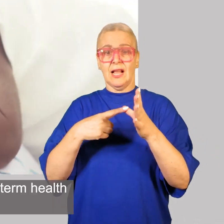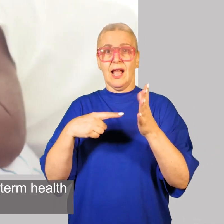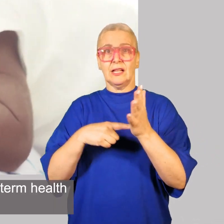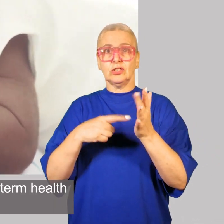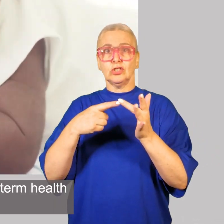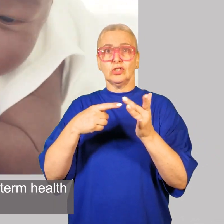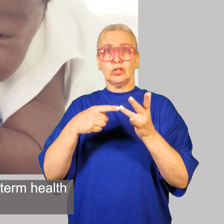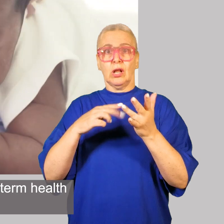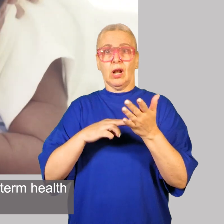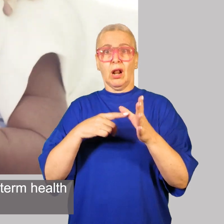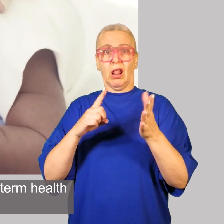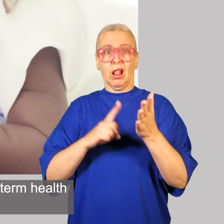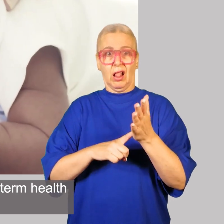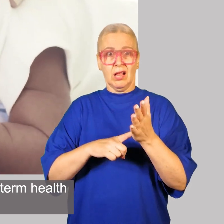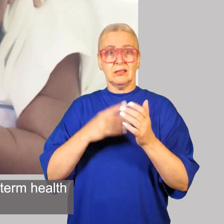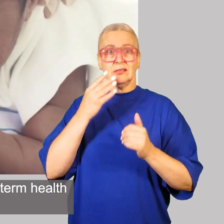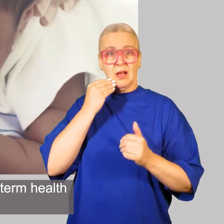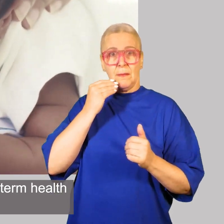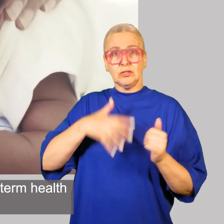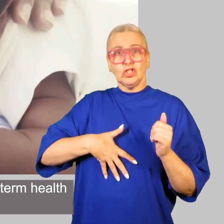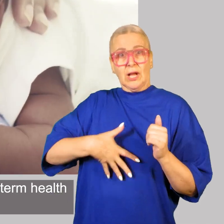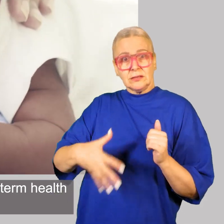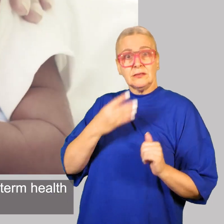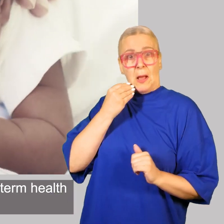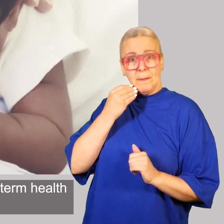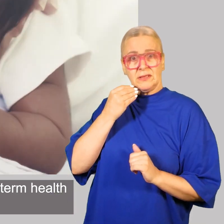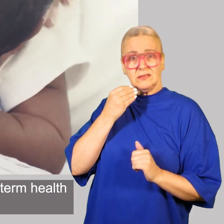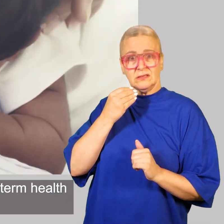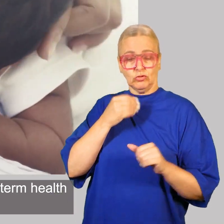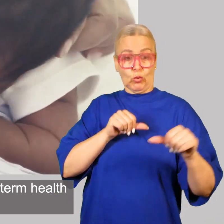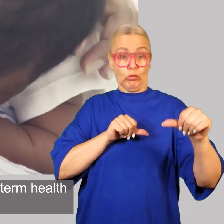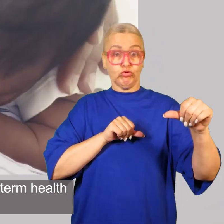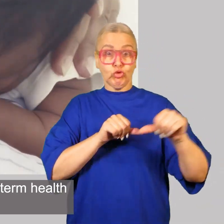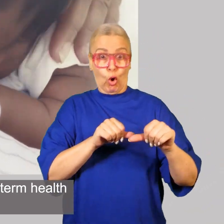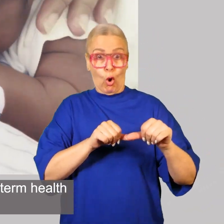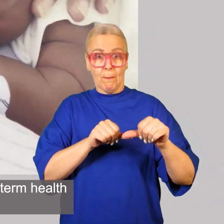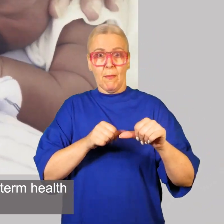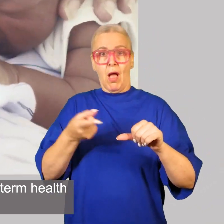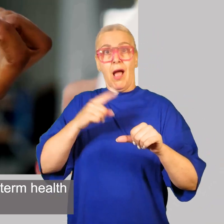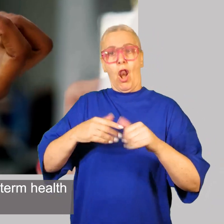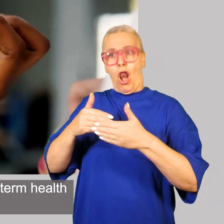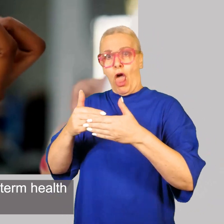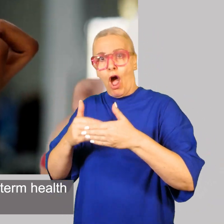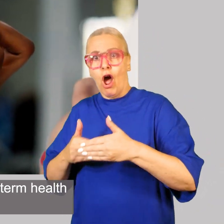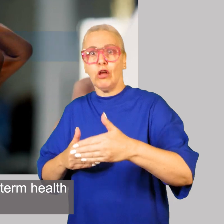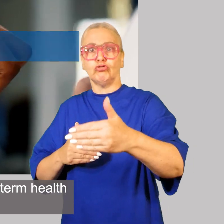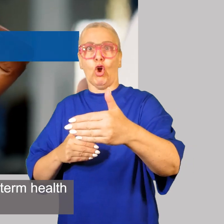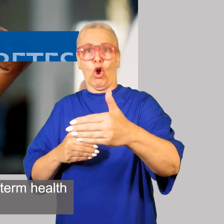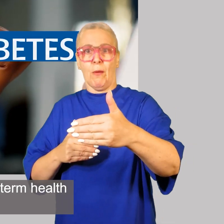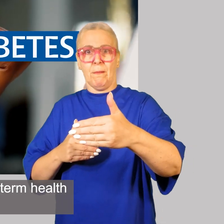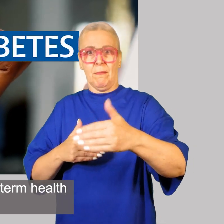gestational diabetes mellitus with short-and longterm health implications for both mother and baby.